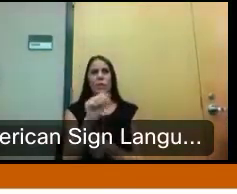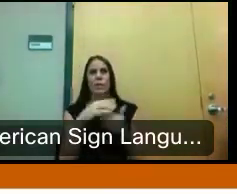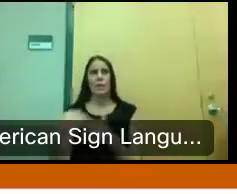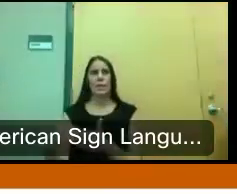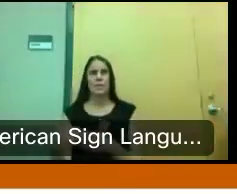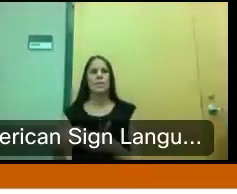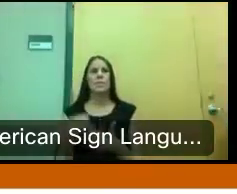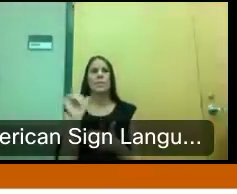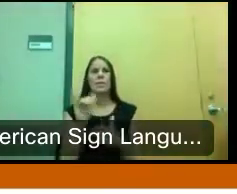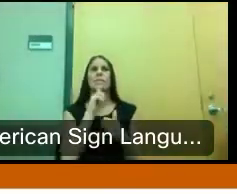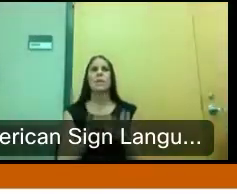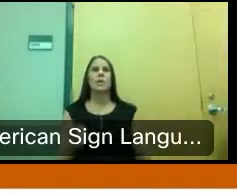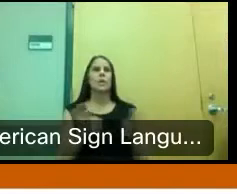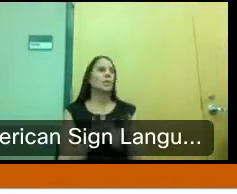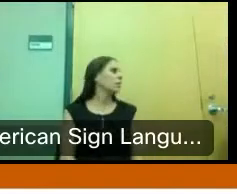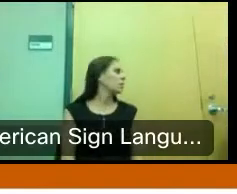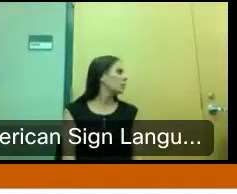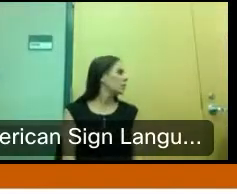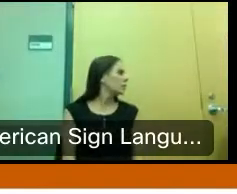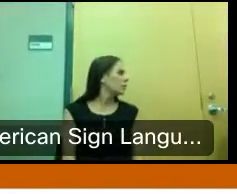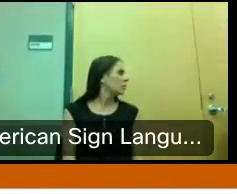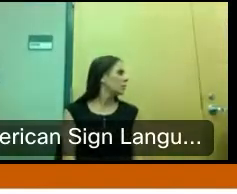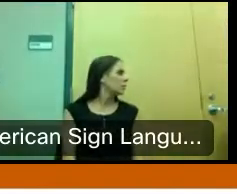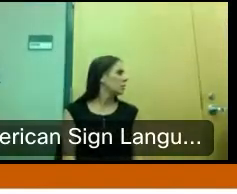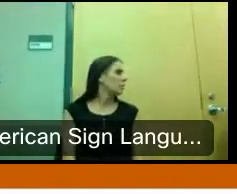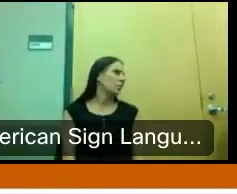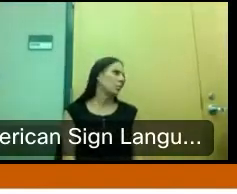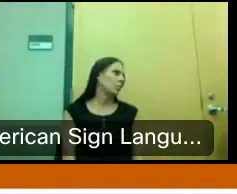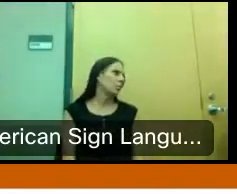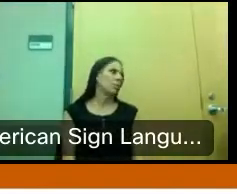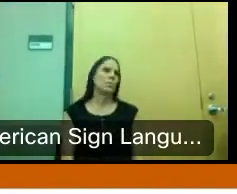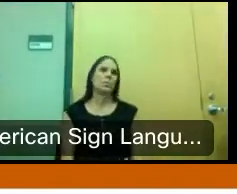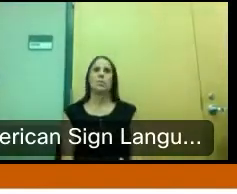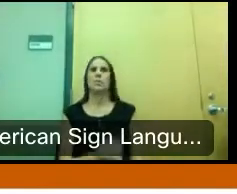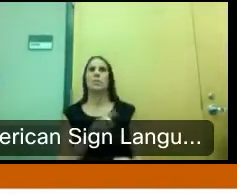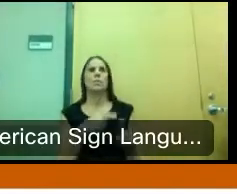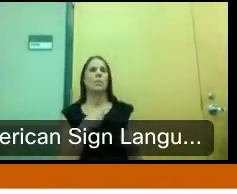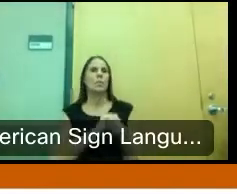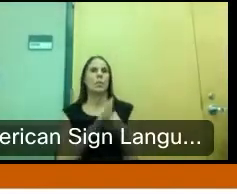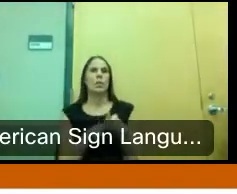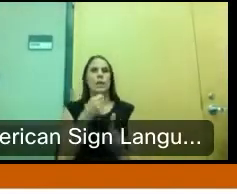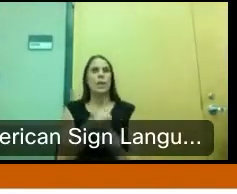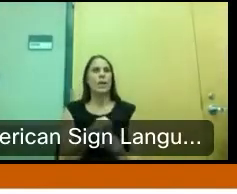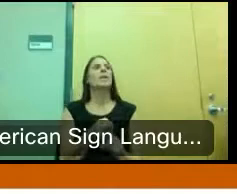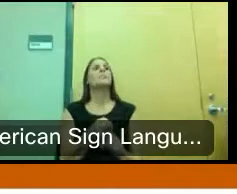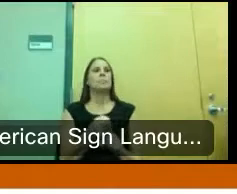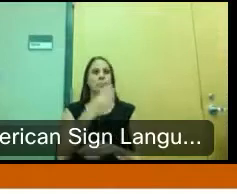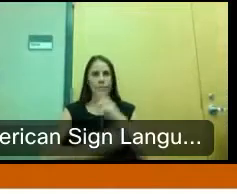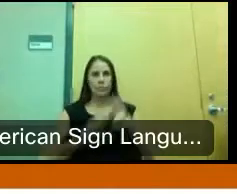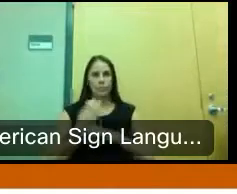All right, so when. The whole world shut down I got a lot of emails